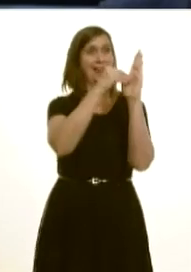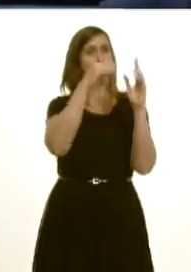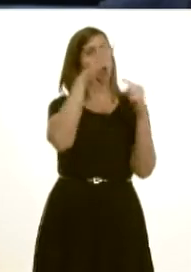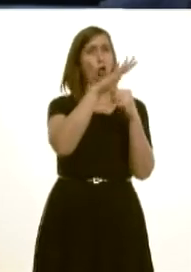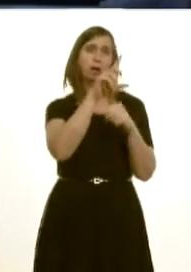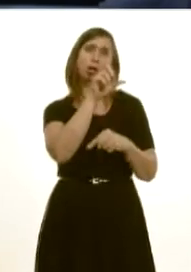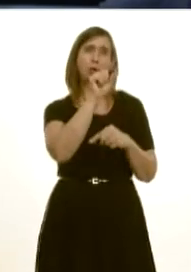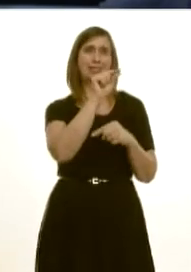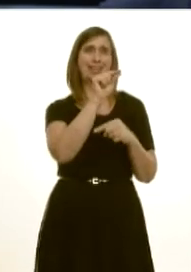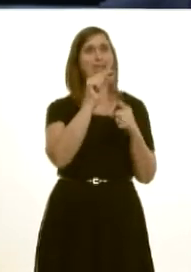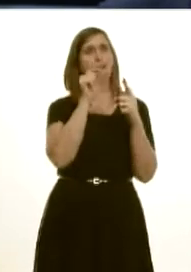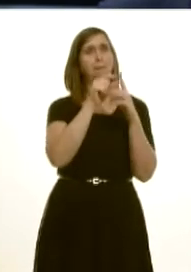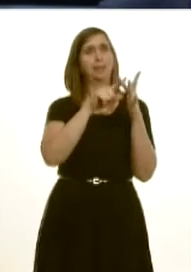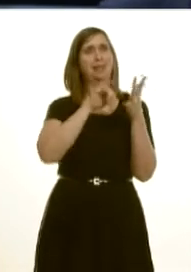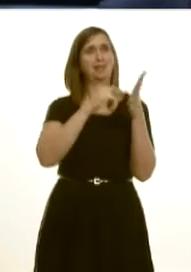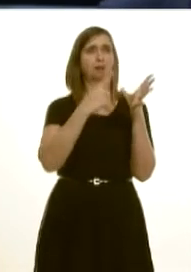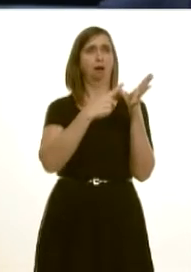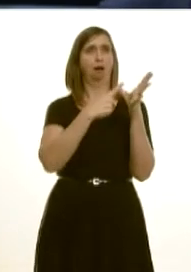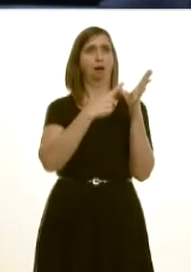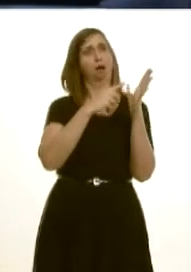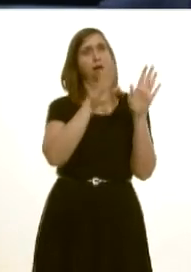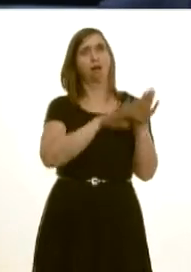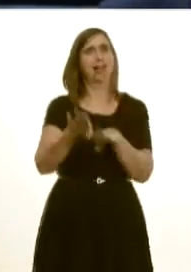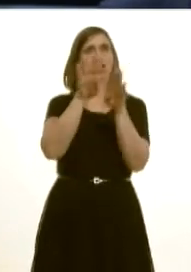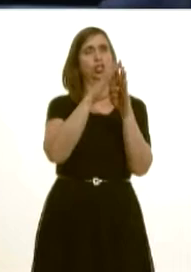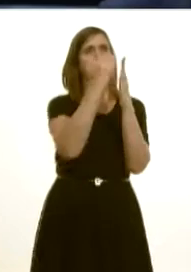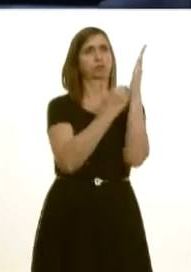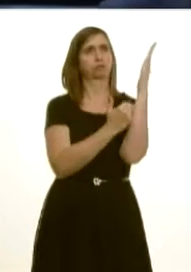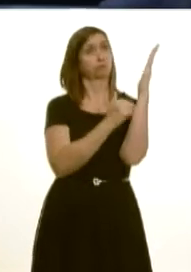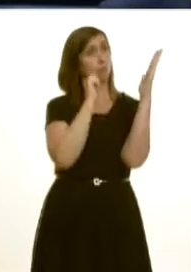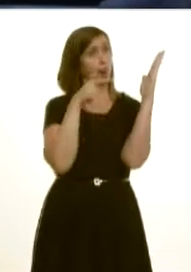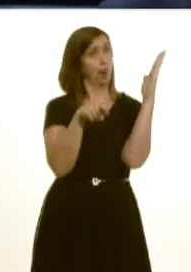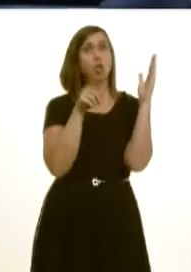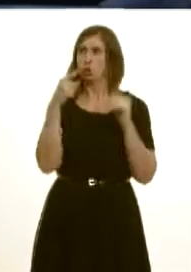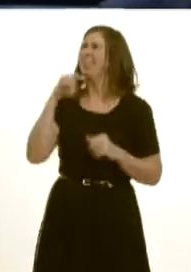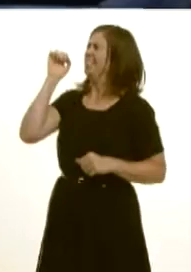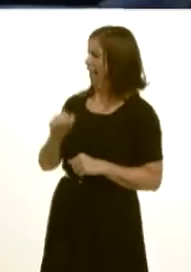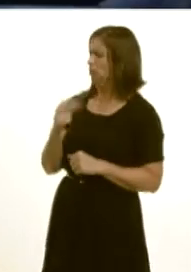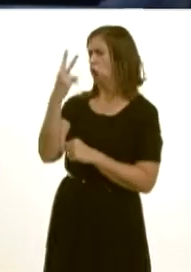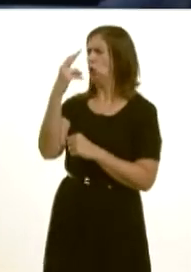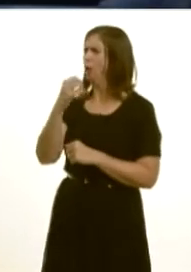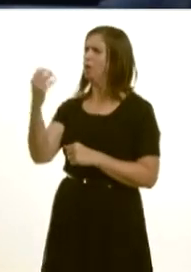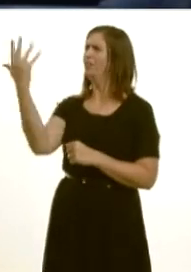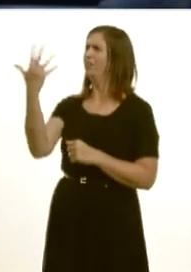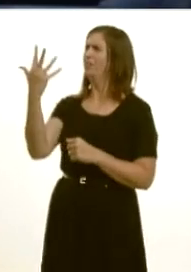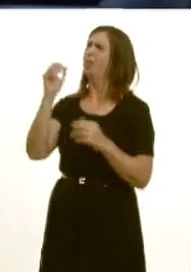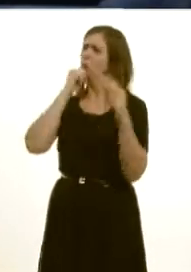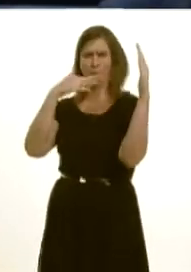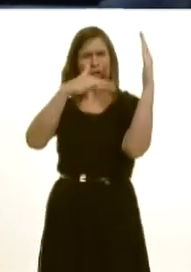International Student Assessment by 2015, you said: Kirsty Williams: ‘Yes, that is our target; in 2015, we expect to fulfil it.’